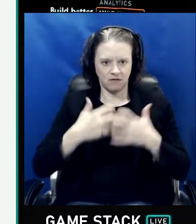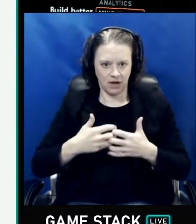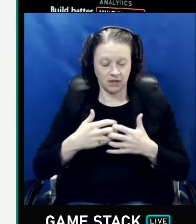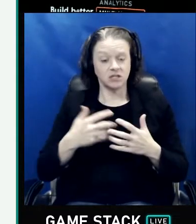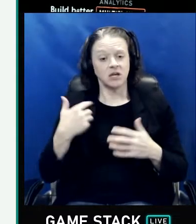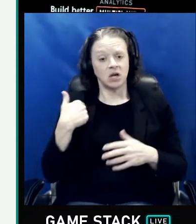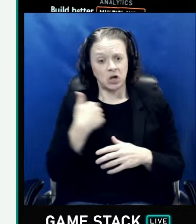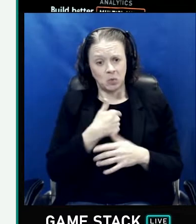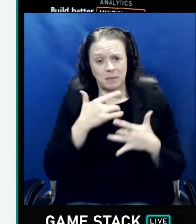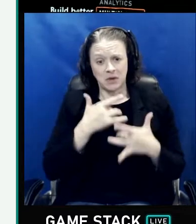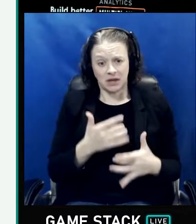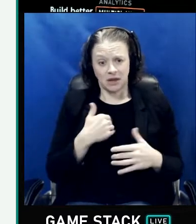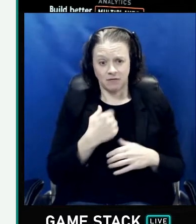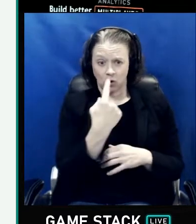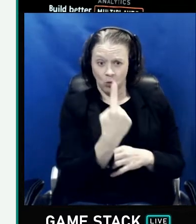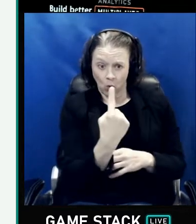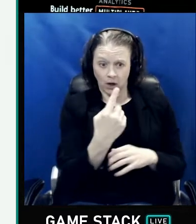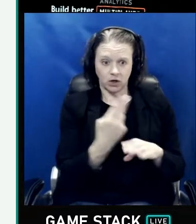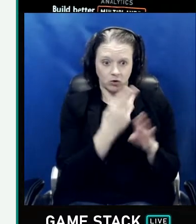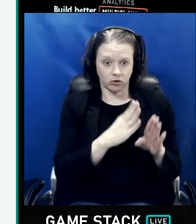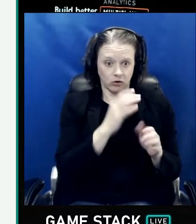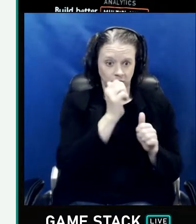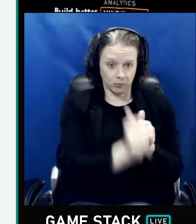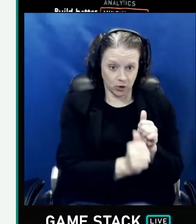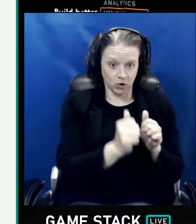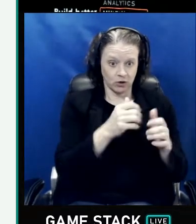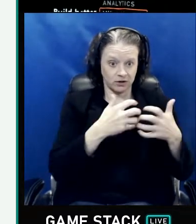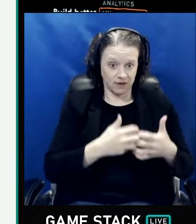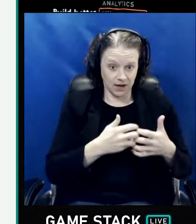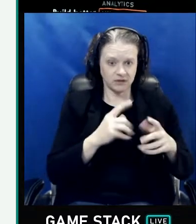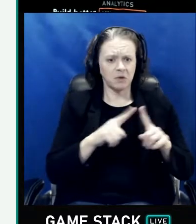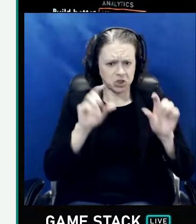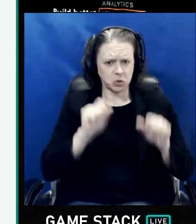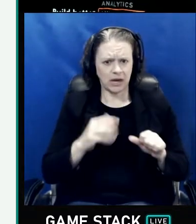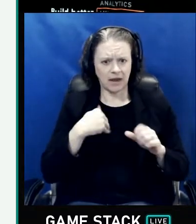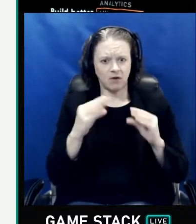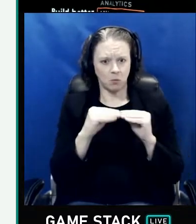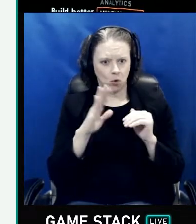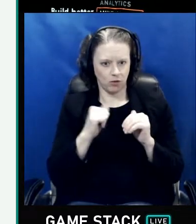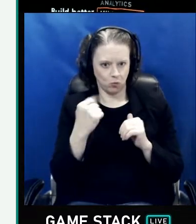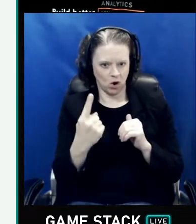which I've highlighted in that diagram on the left. We have two people on a single console,